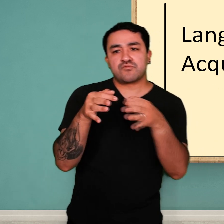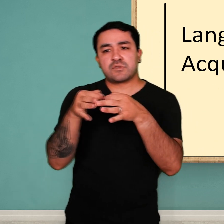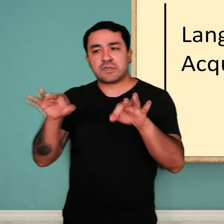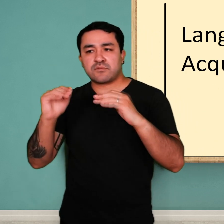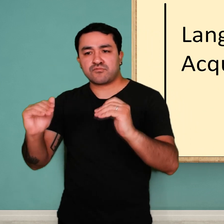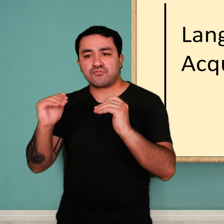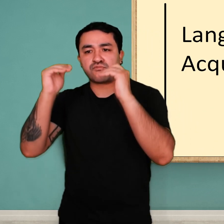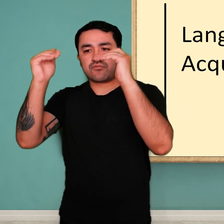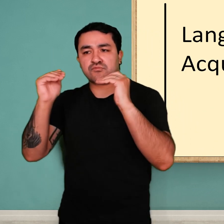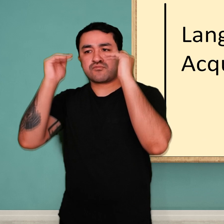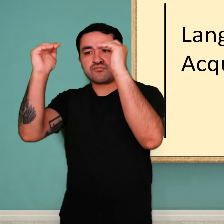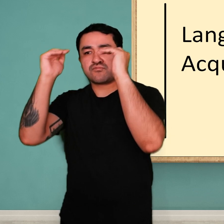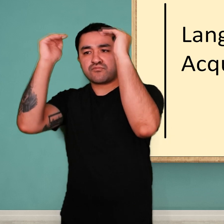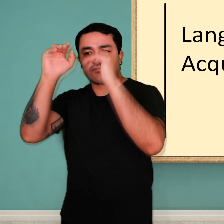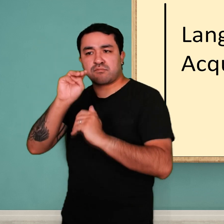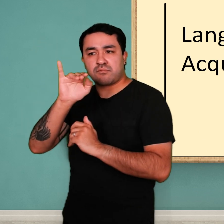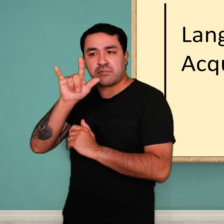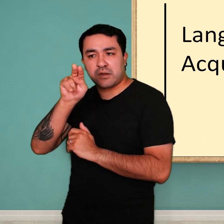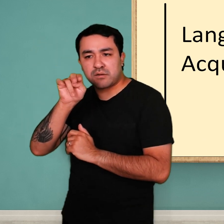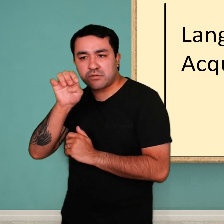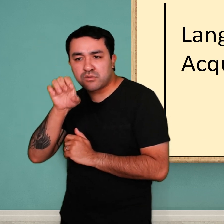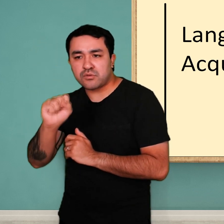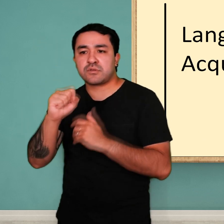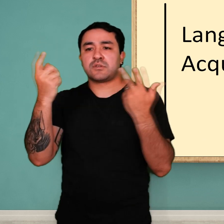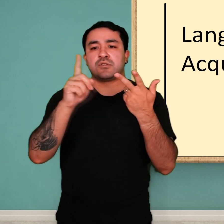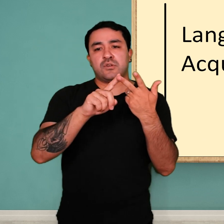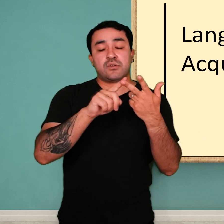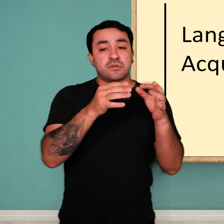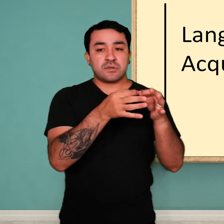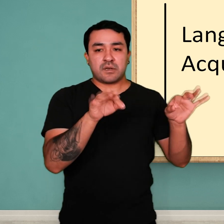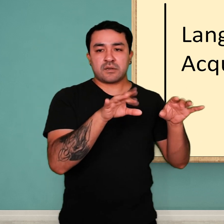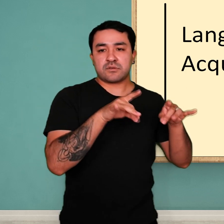and how first language acquisition is essential for second language learning.